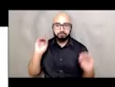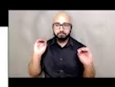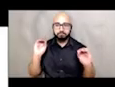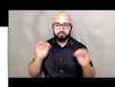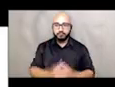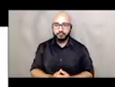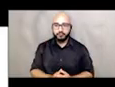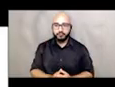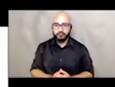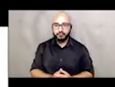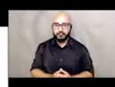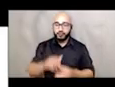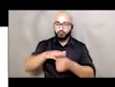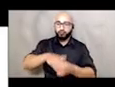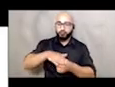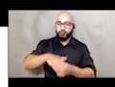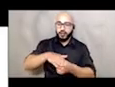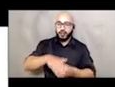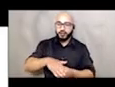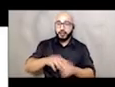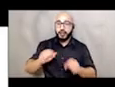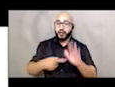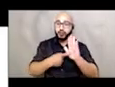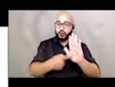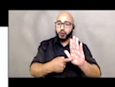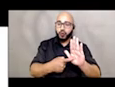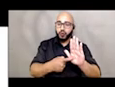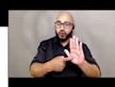And what stress can illustrate when setting boundaries?